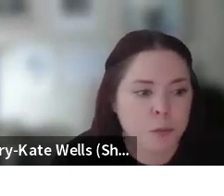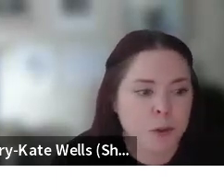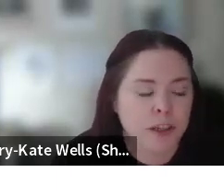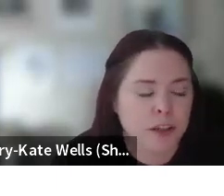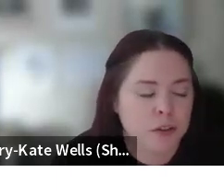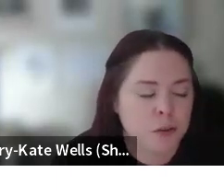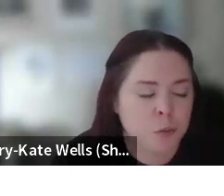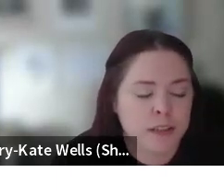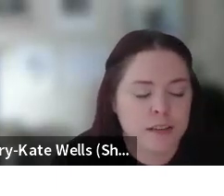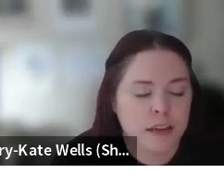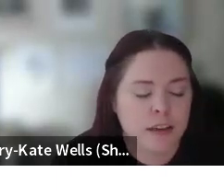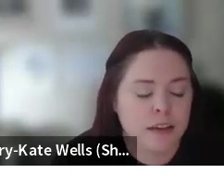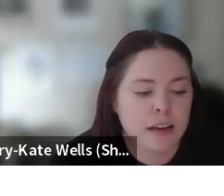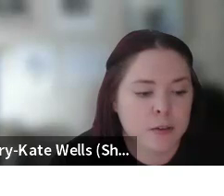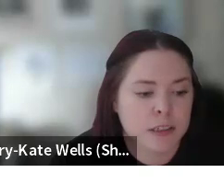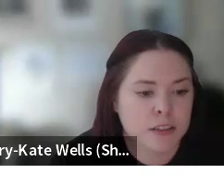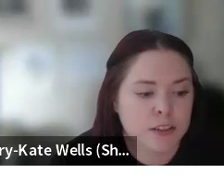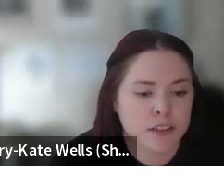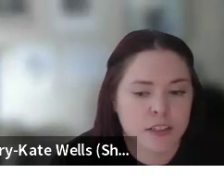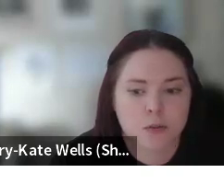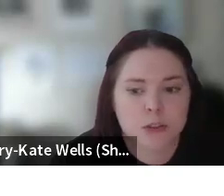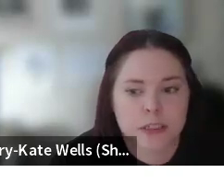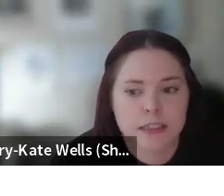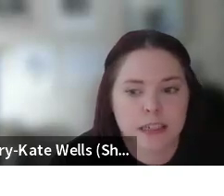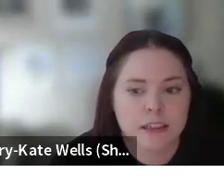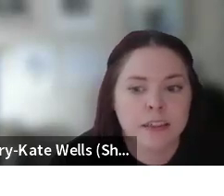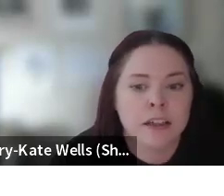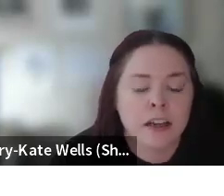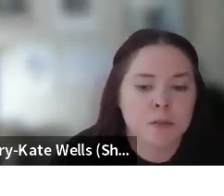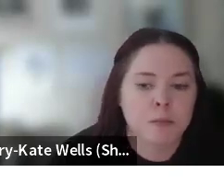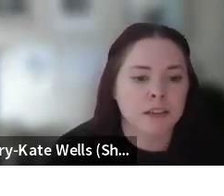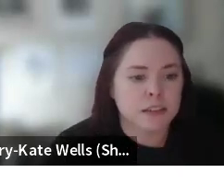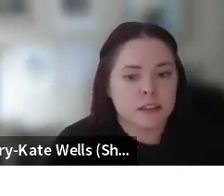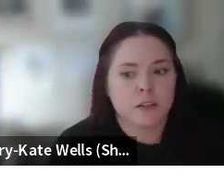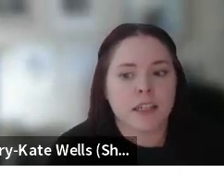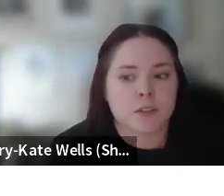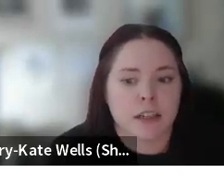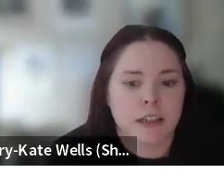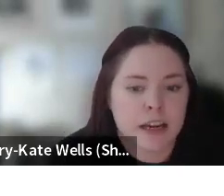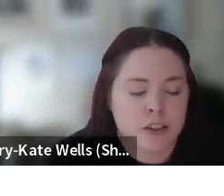We’ve been working with the Housing and Services Resource Center, but NCIL's the longest running